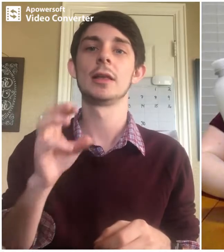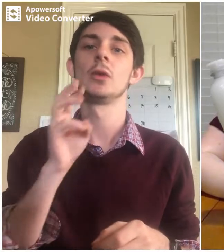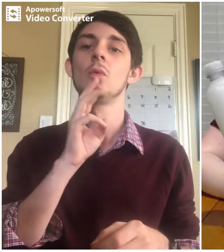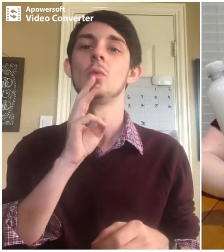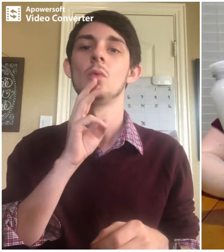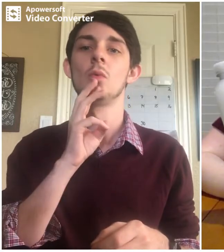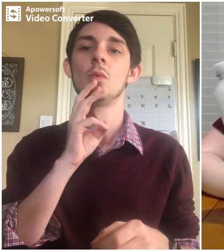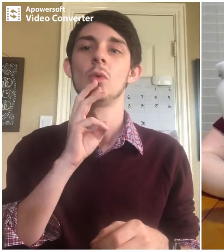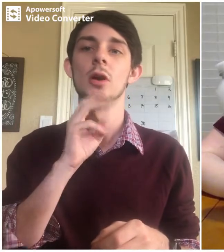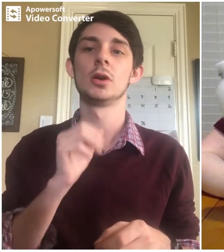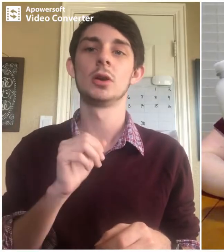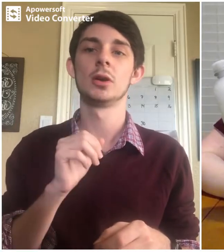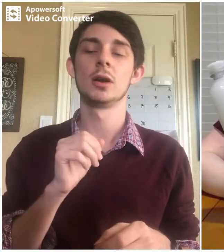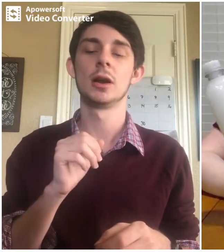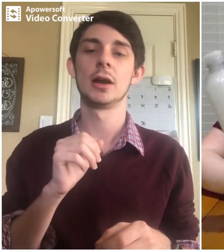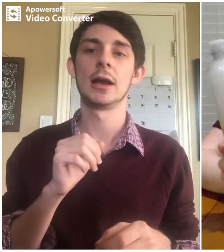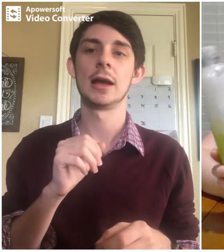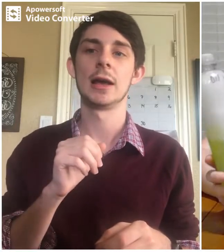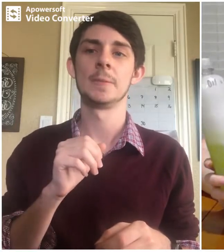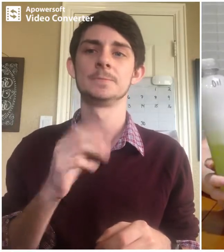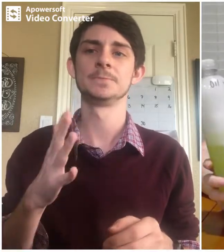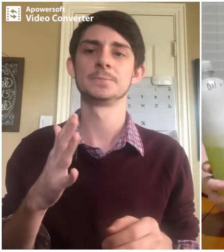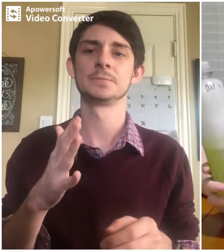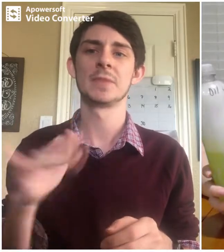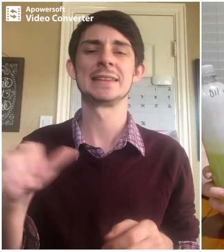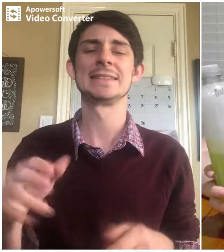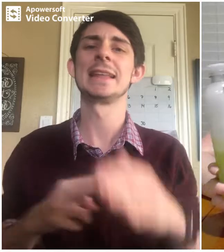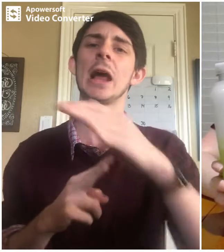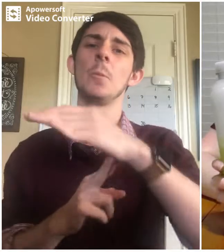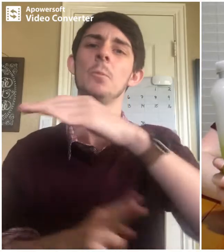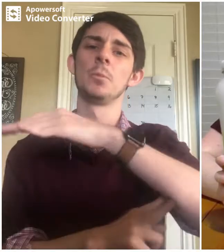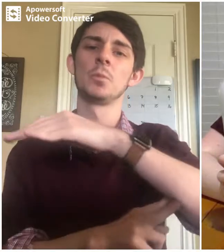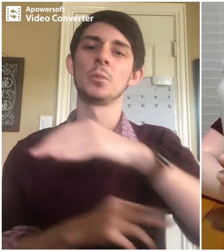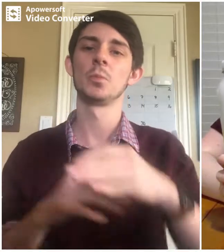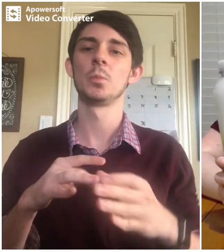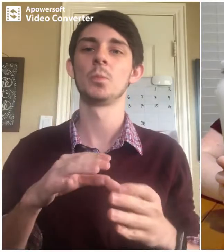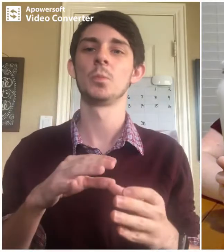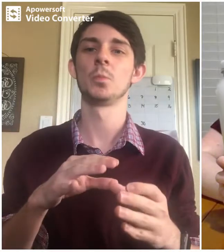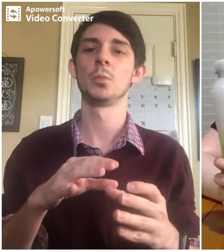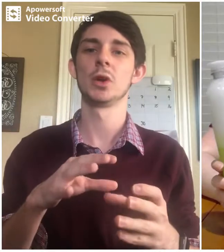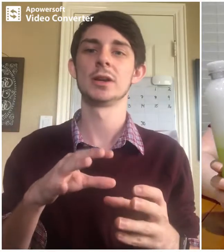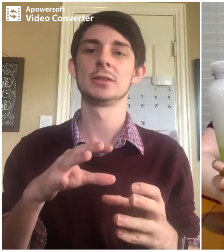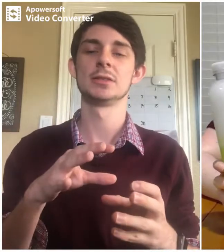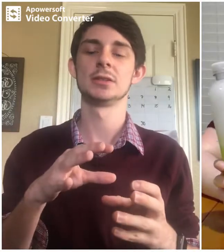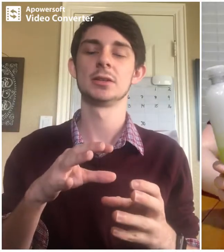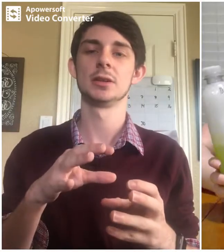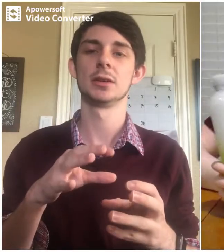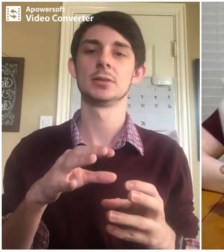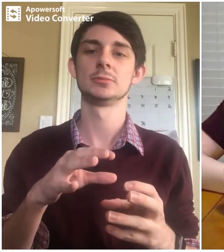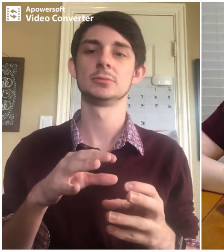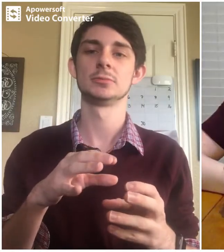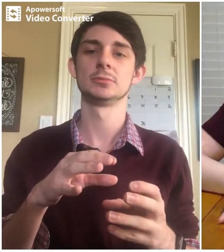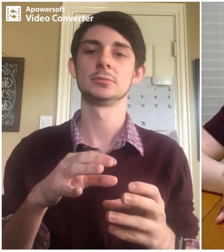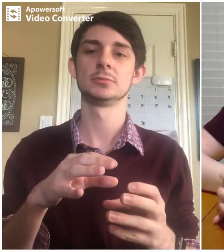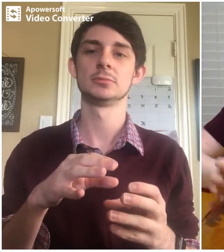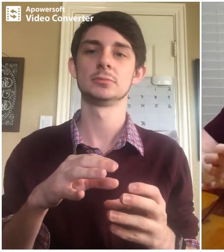instead of just completely separate. There's still some separation that occurs but it's significantly different. So I bet if we add even